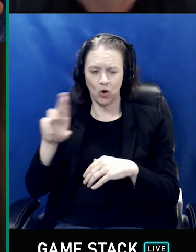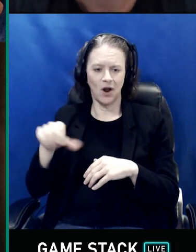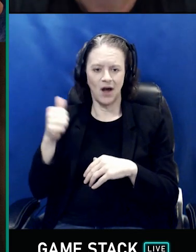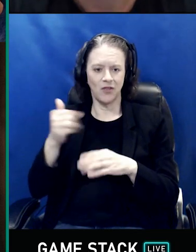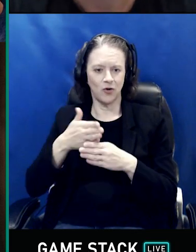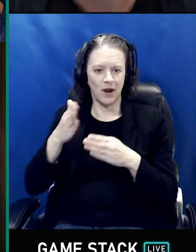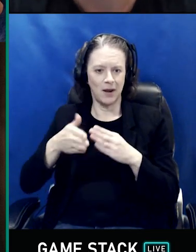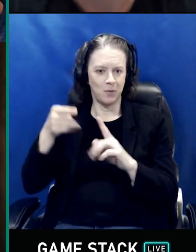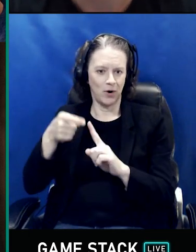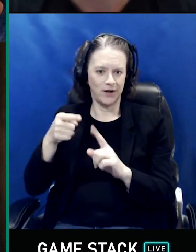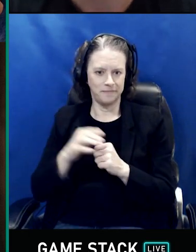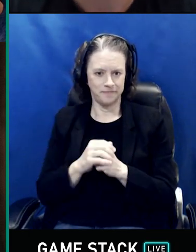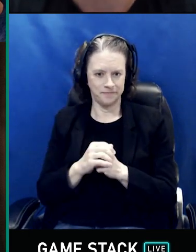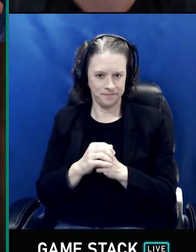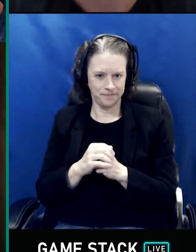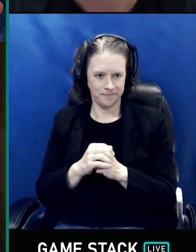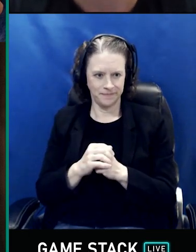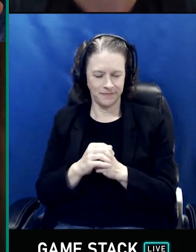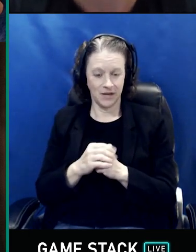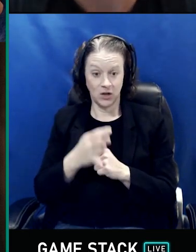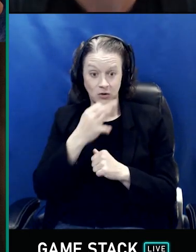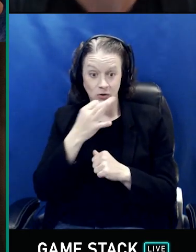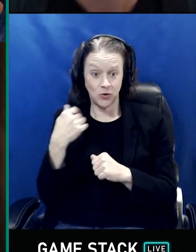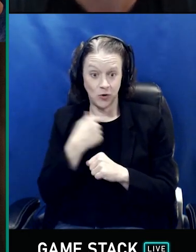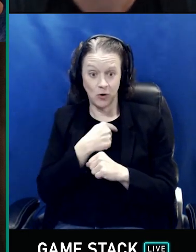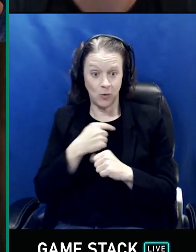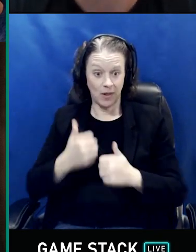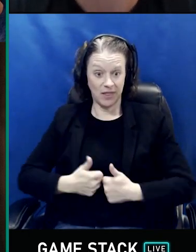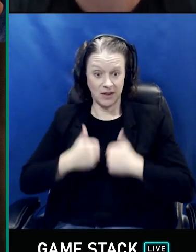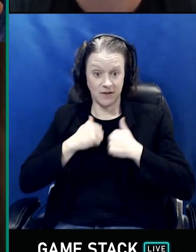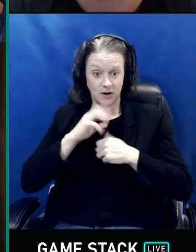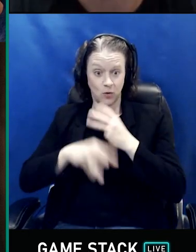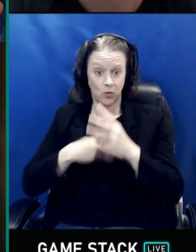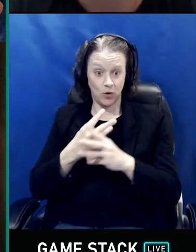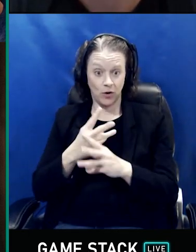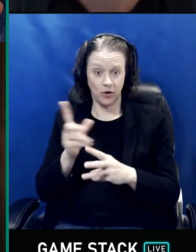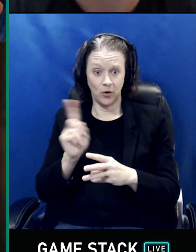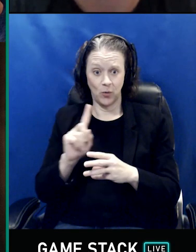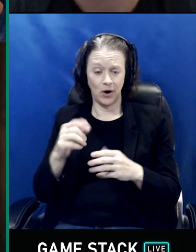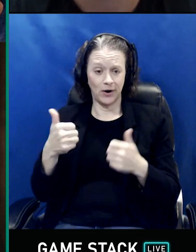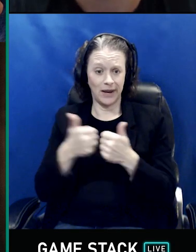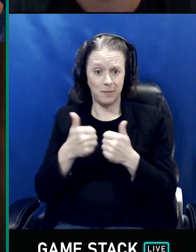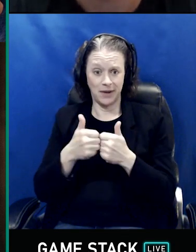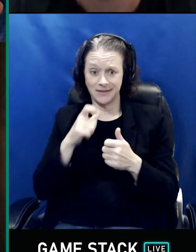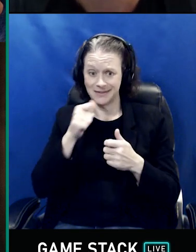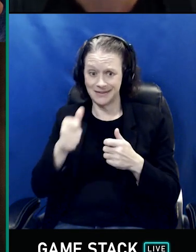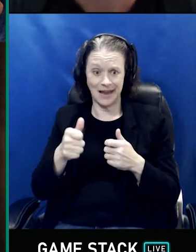Soon enough, we will live in a world where gaming isn't defined by a box and a controller.